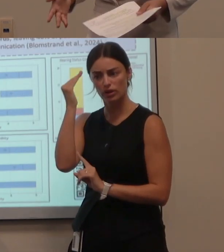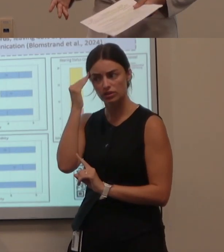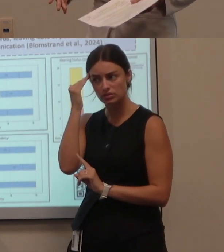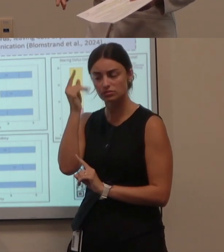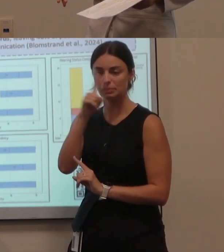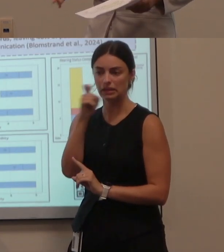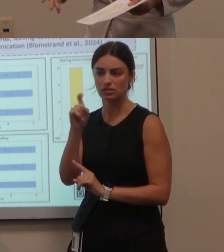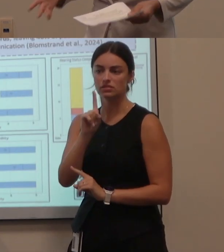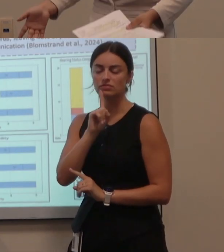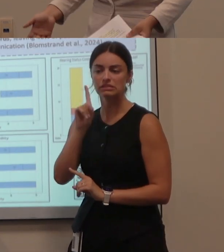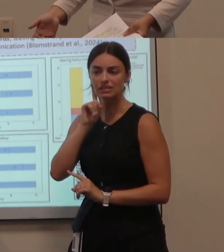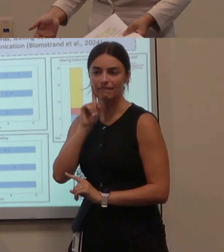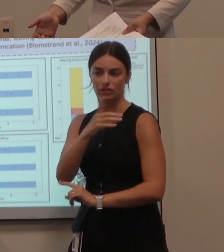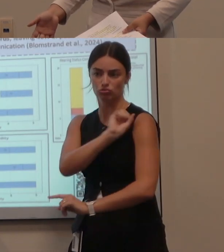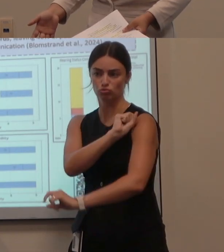in University of Rochester.